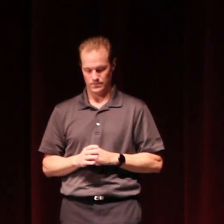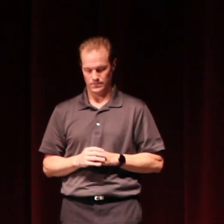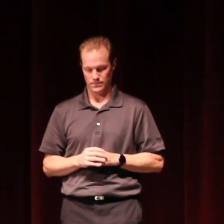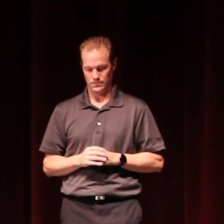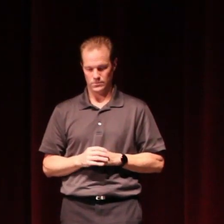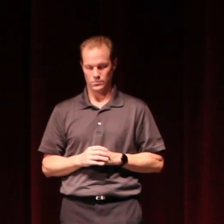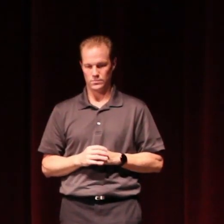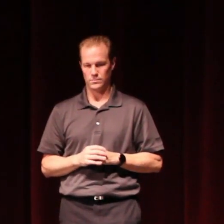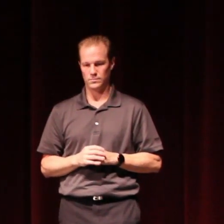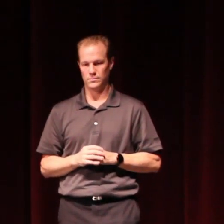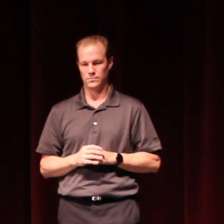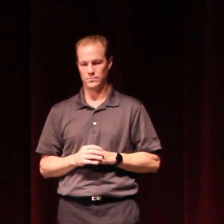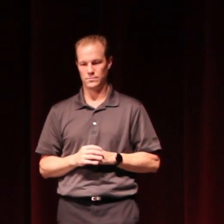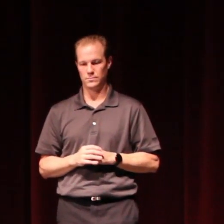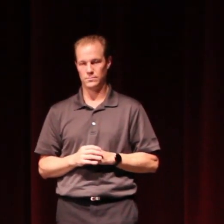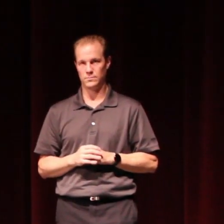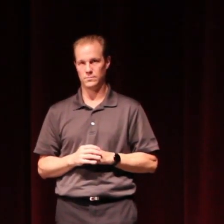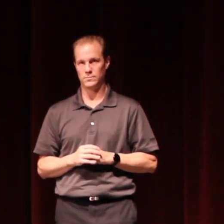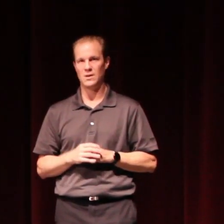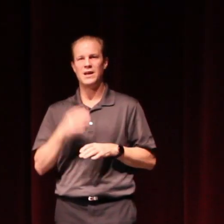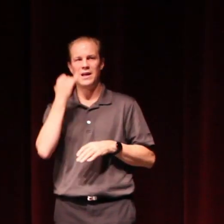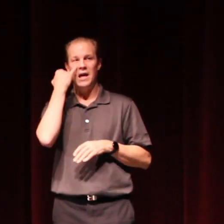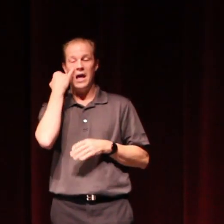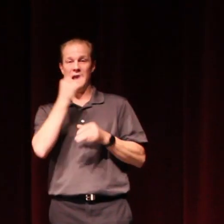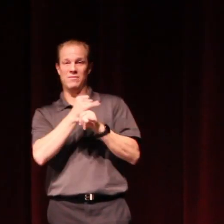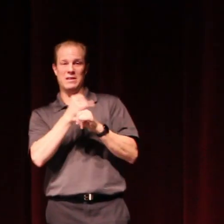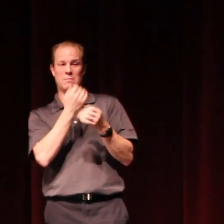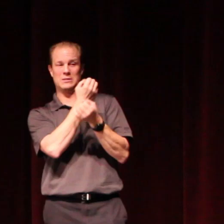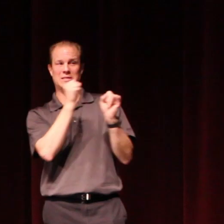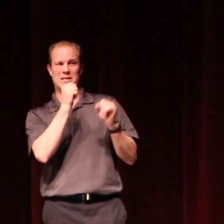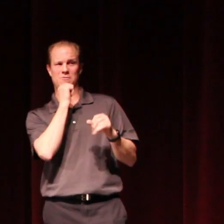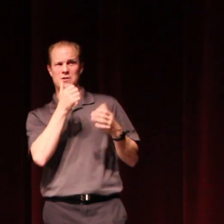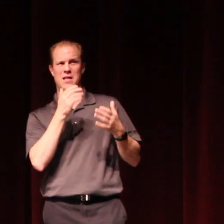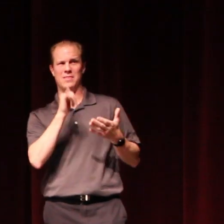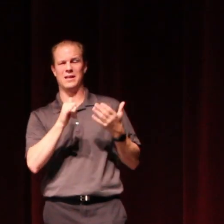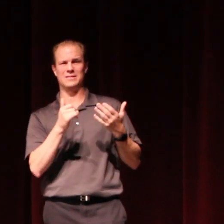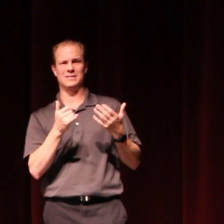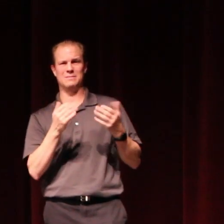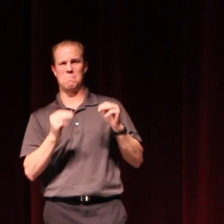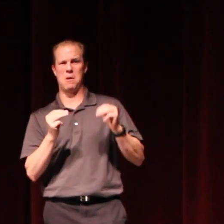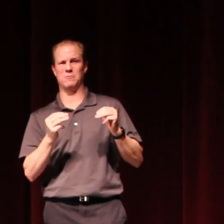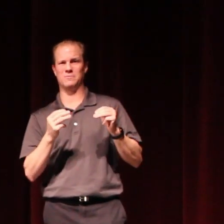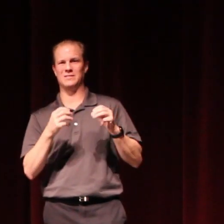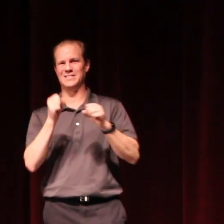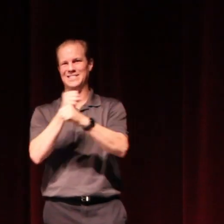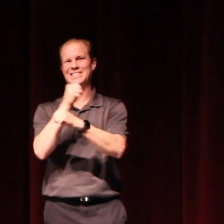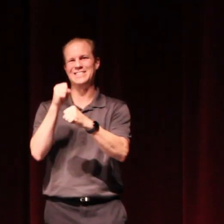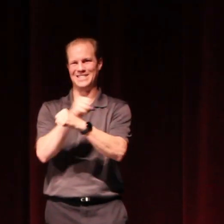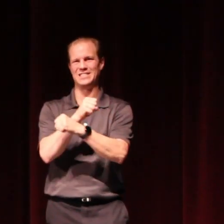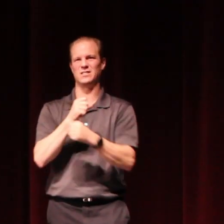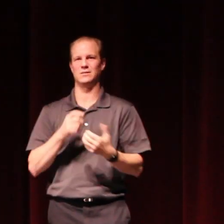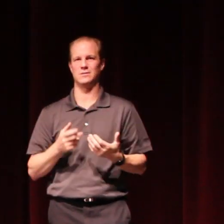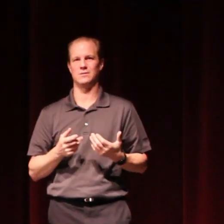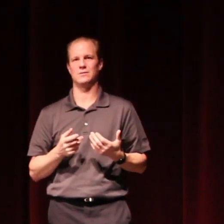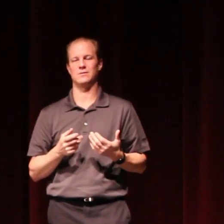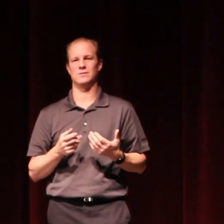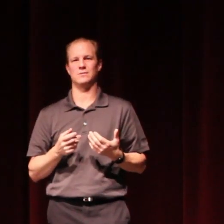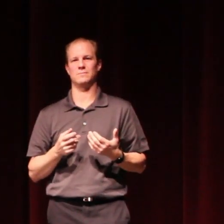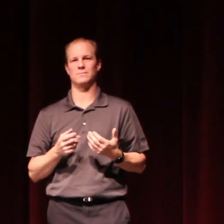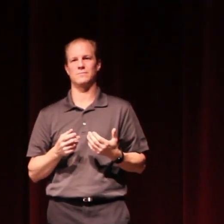Whether or not the campus is safe or not, that's a matter of statistics. It's not a matter whether